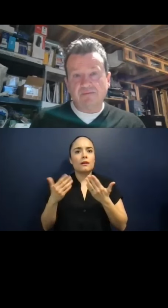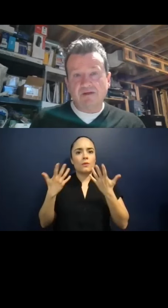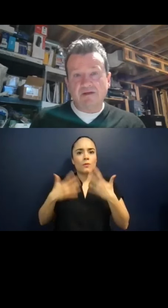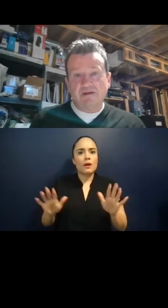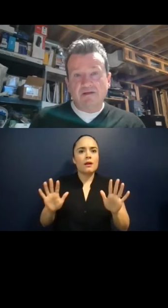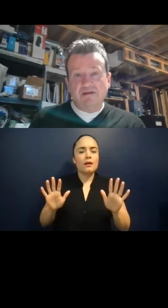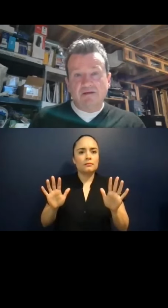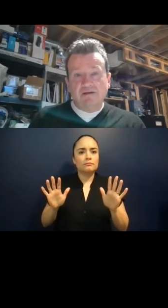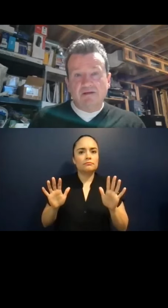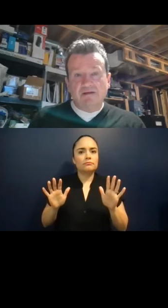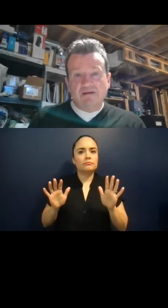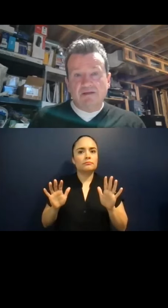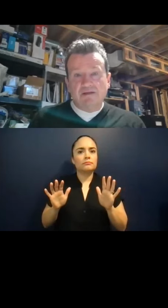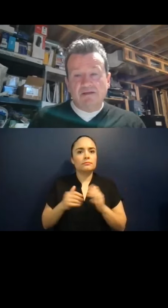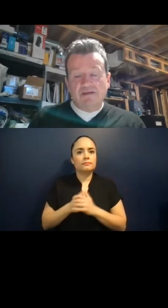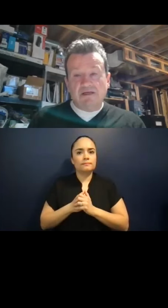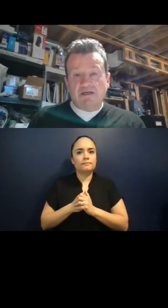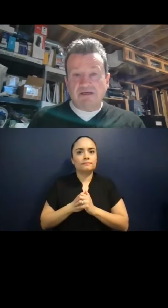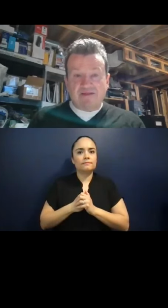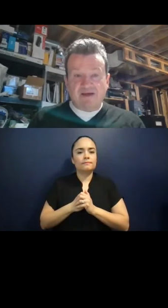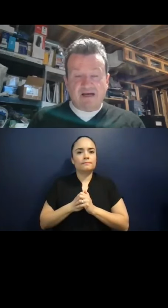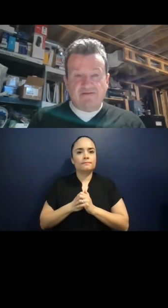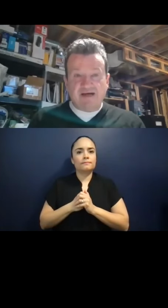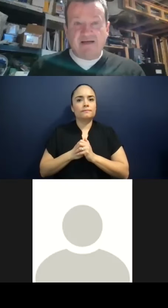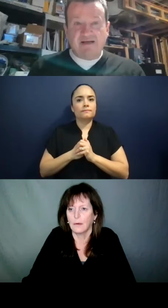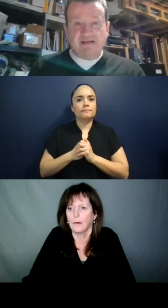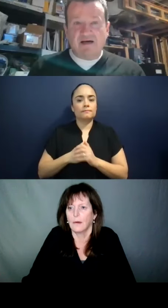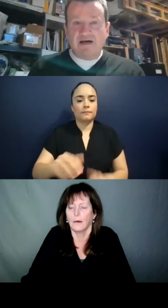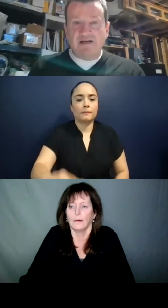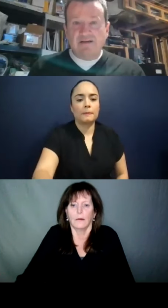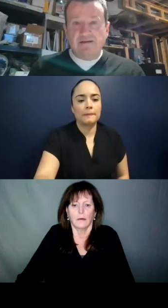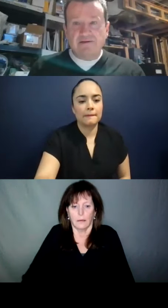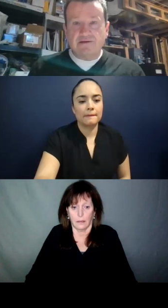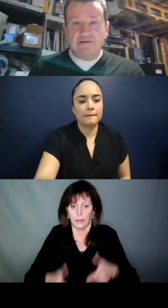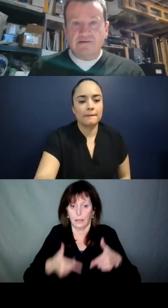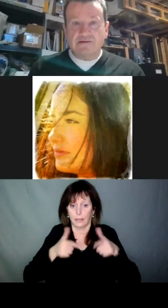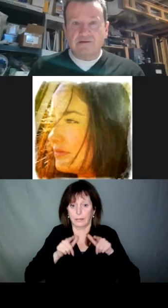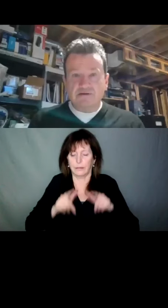herd immunity because people are choosing